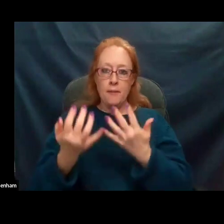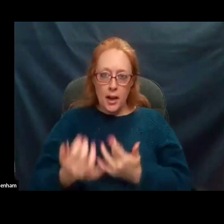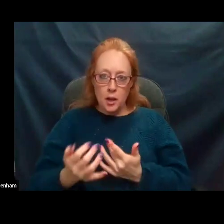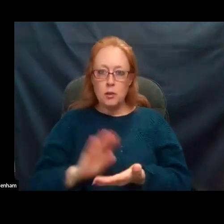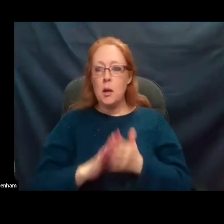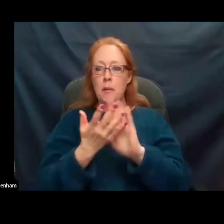So I guess we don't have much time, but, you know talked about, you know getting angry, lighting that fire.